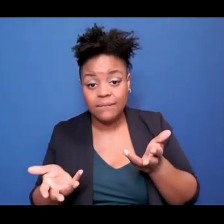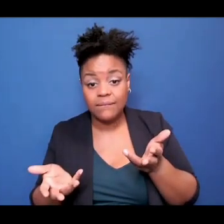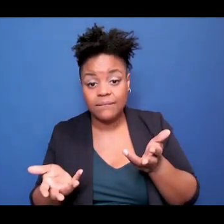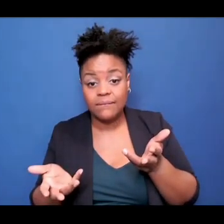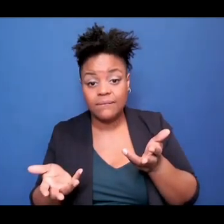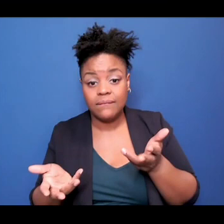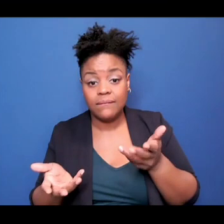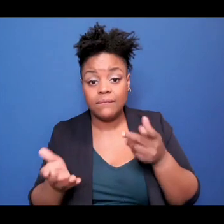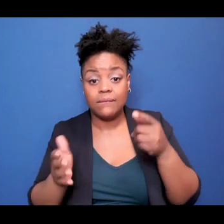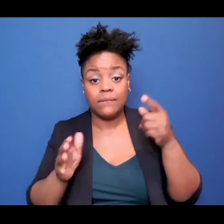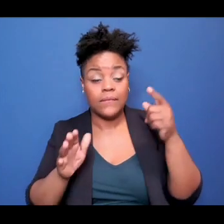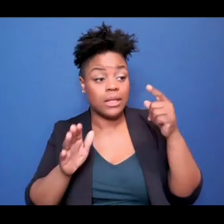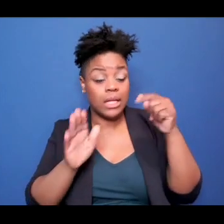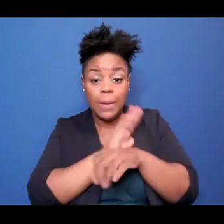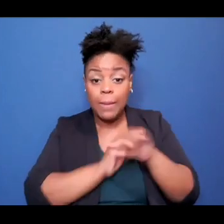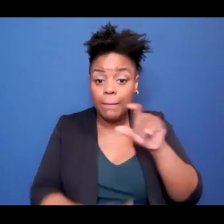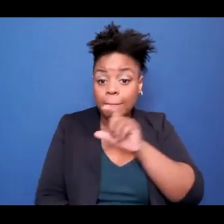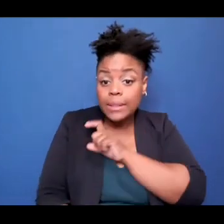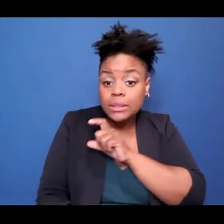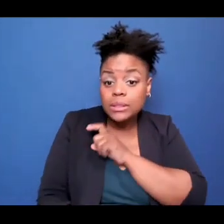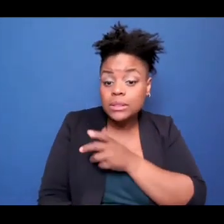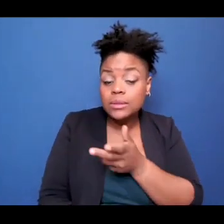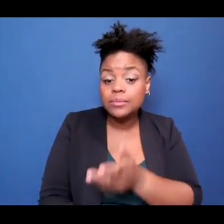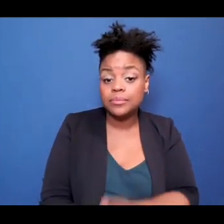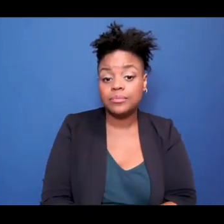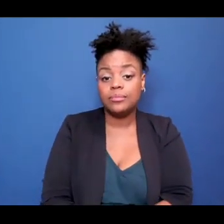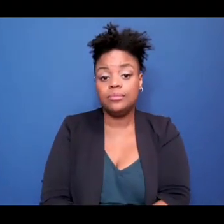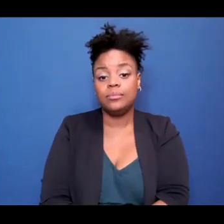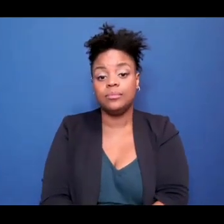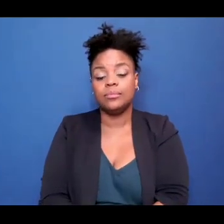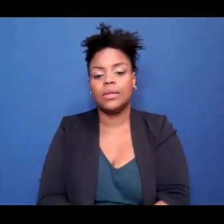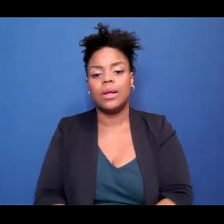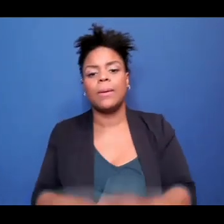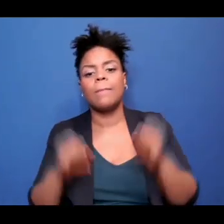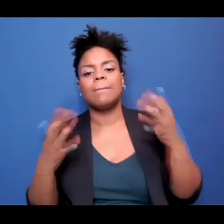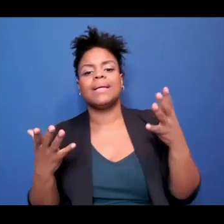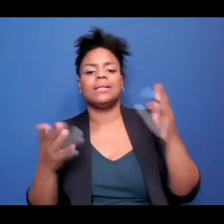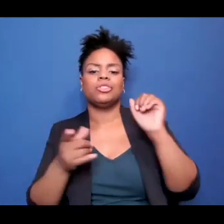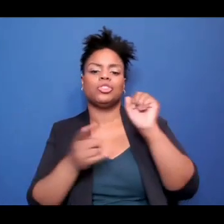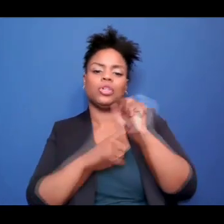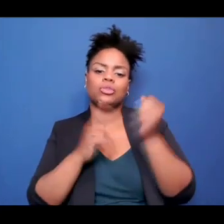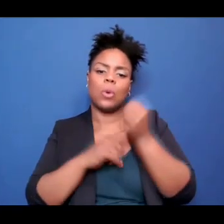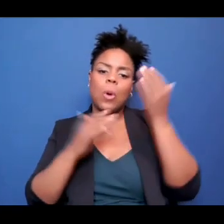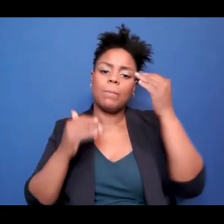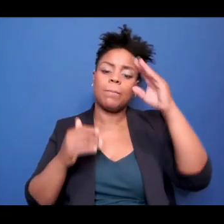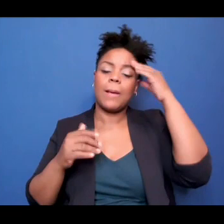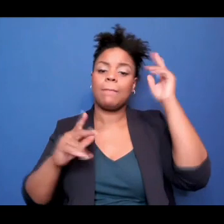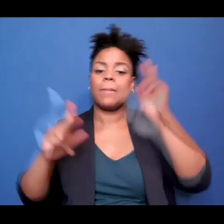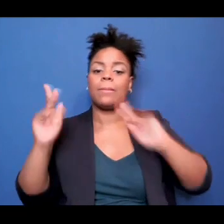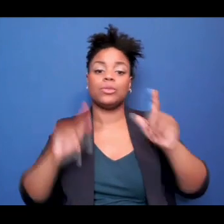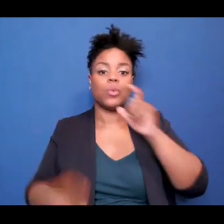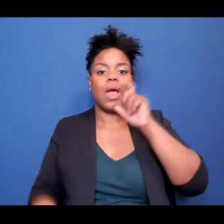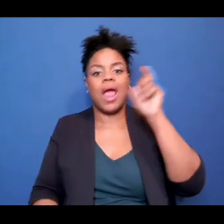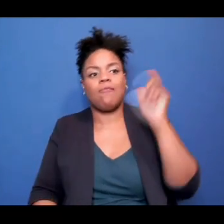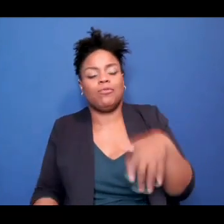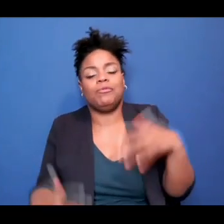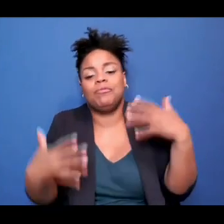HERE SHE REFERRED TO SUCH FEARS AS, KILLED BY THE POLICE. IN THE CONTEXT OF COVID MANY CIRCUMSTANCES EXIST THAT WE WOULD RATHER BLACK FOLKS WOULD